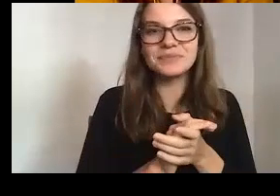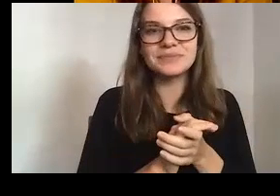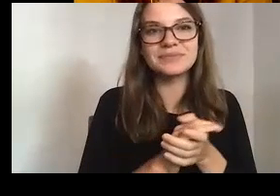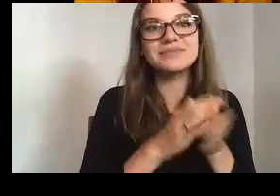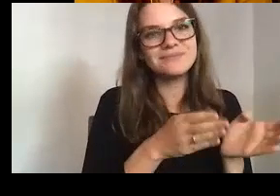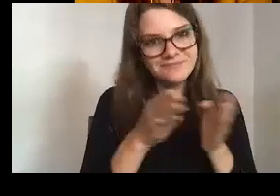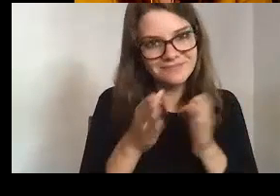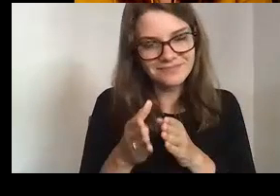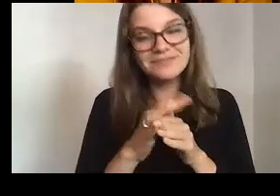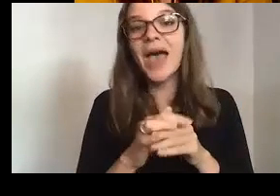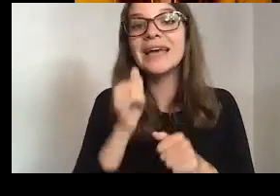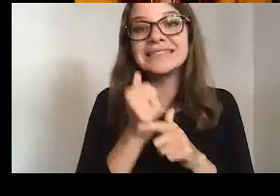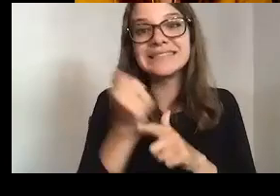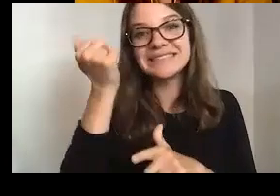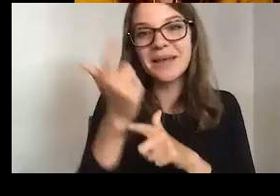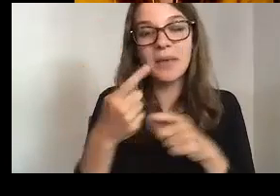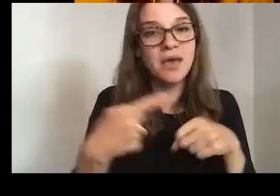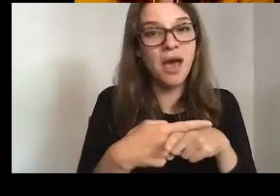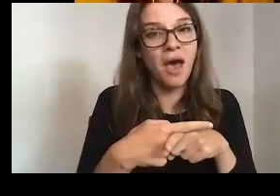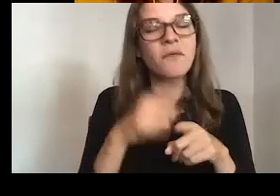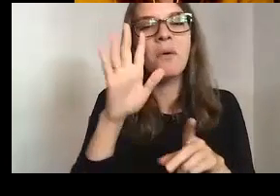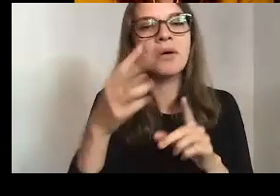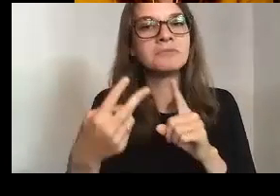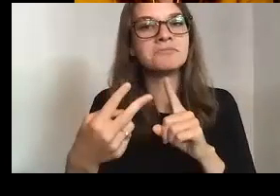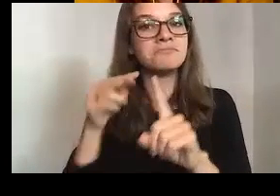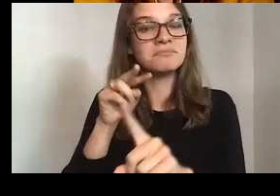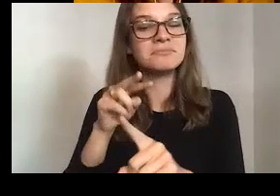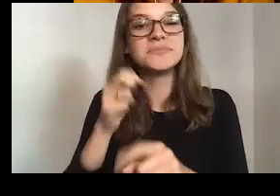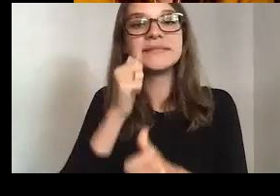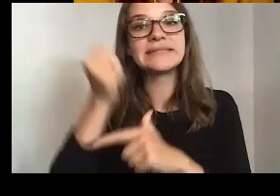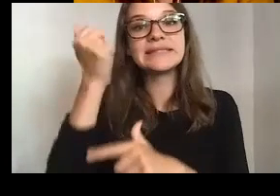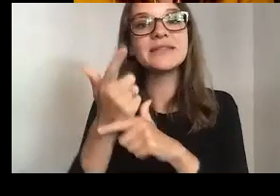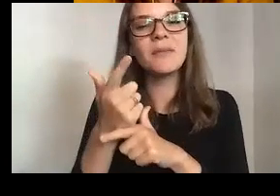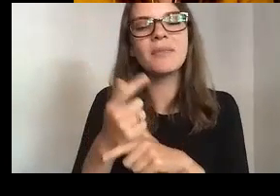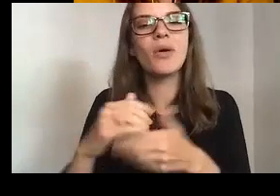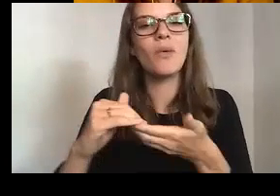working on sibling cooperation is something that has come up a lot and which can really be a goal